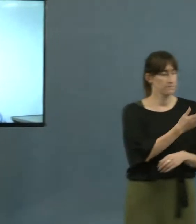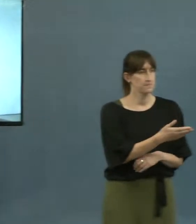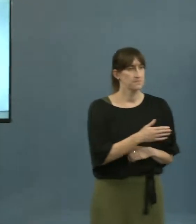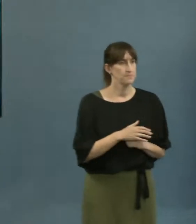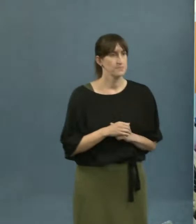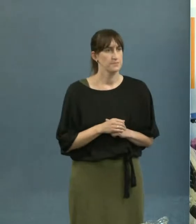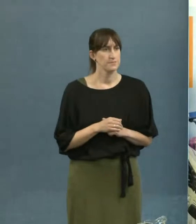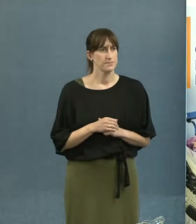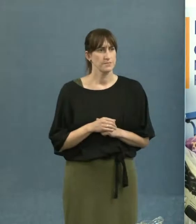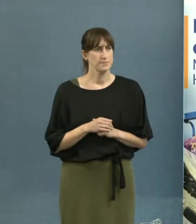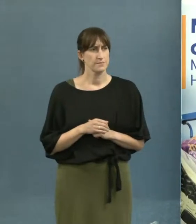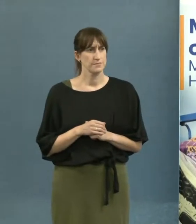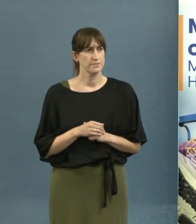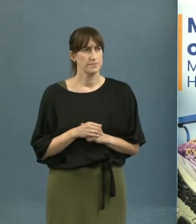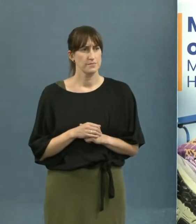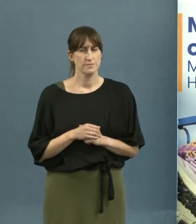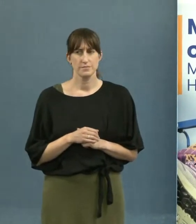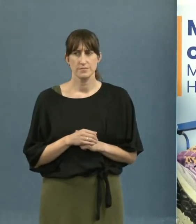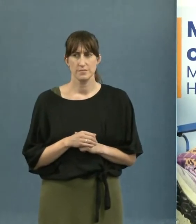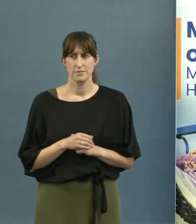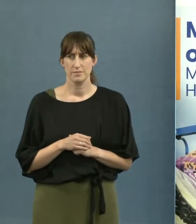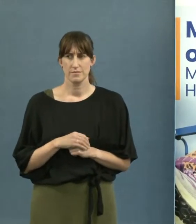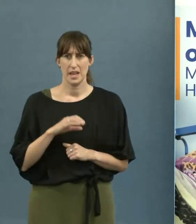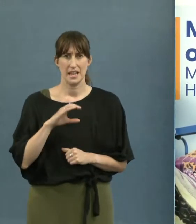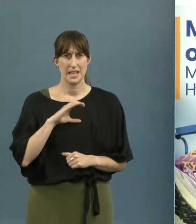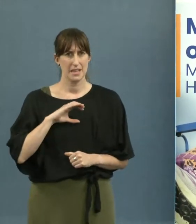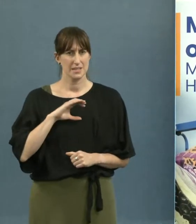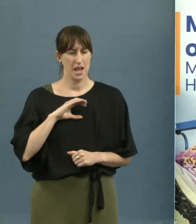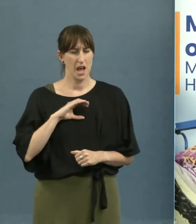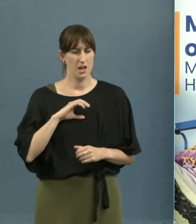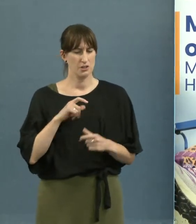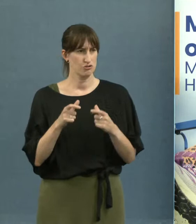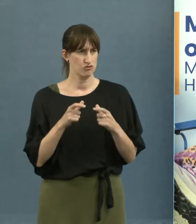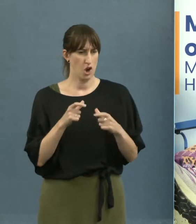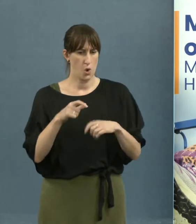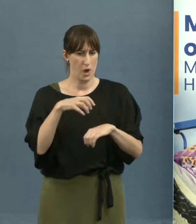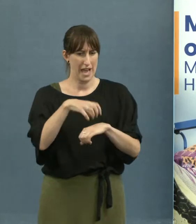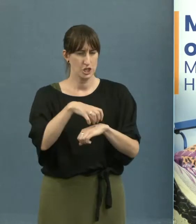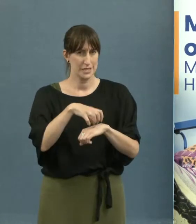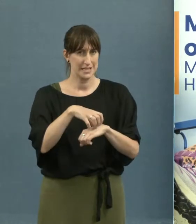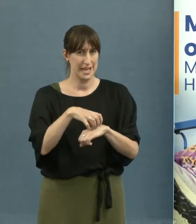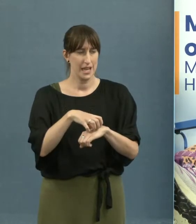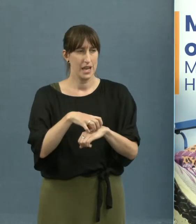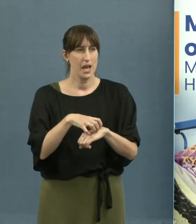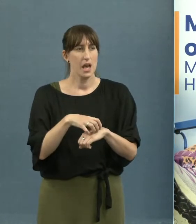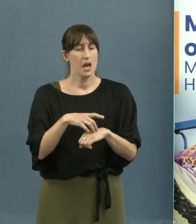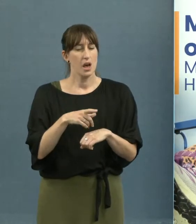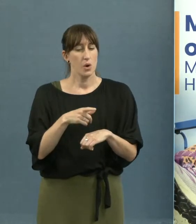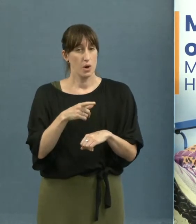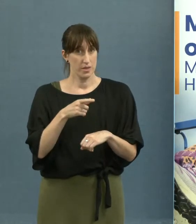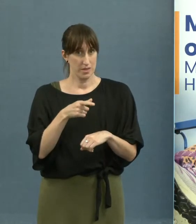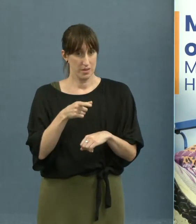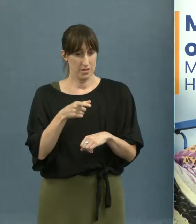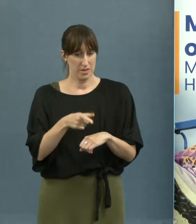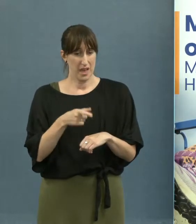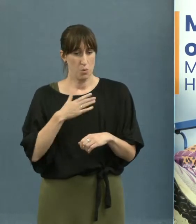from the Cancer Control Agency an how the current cocoa outbreak has impacted cancer